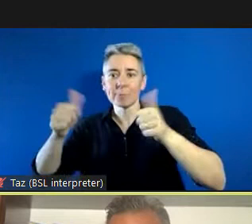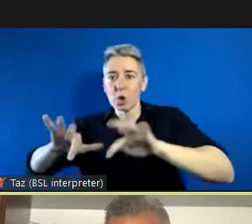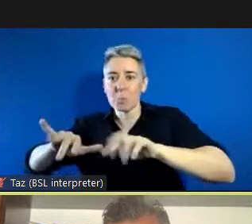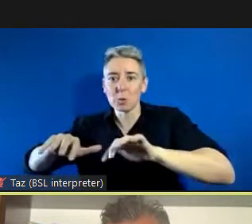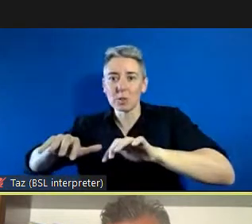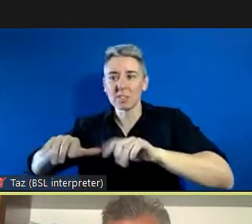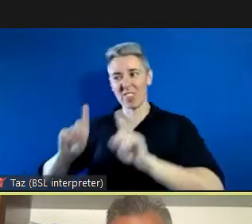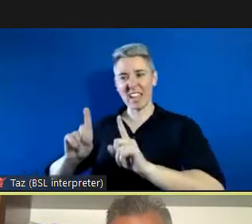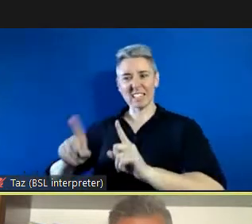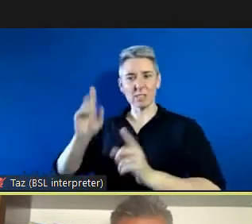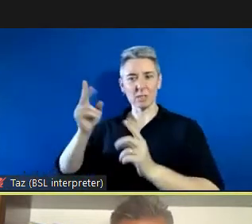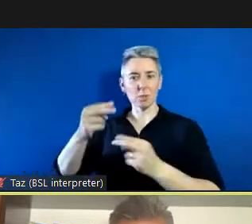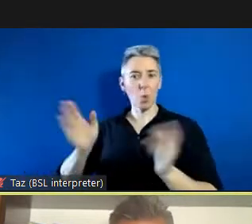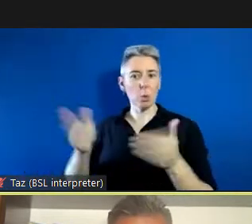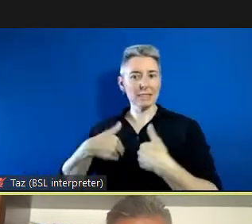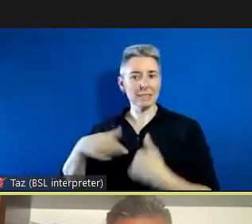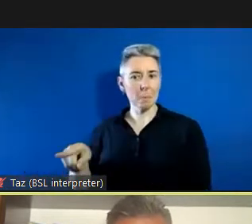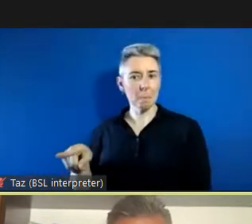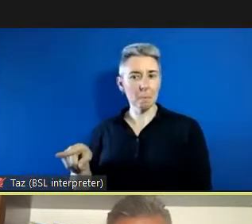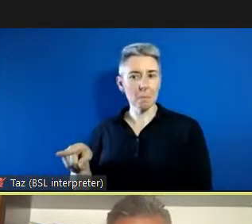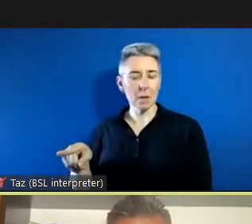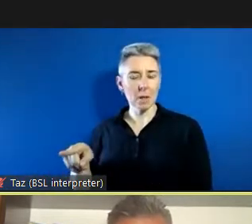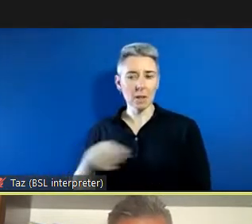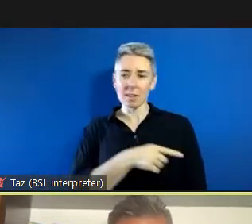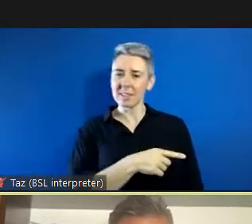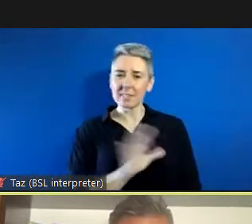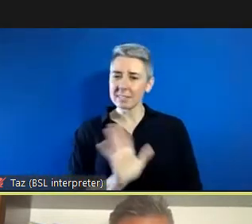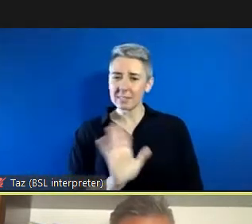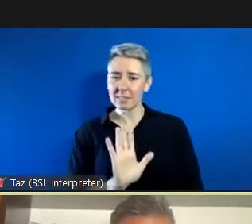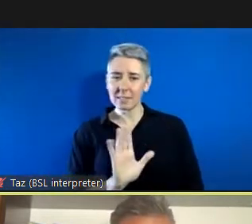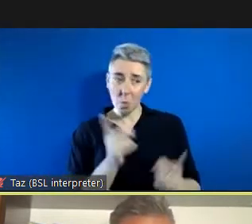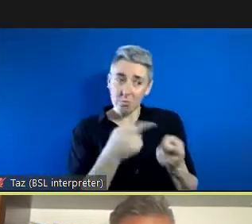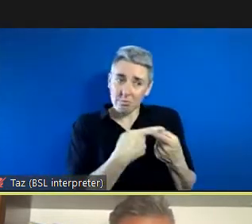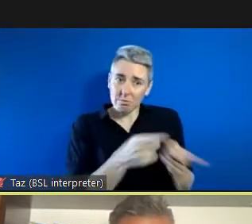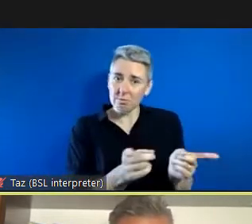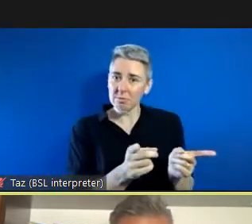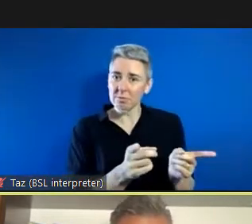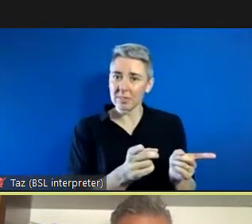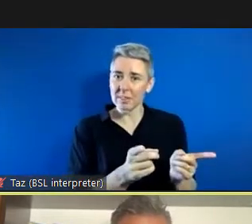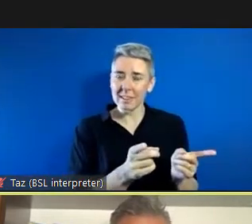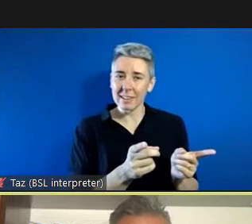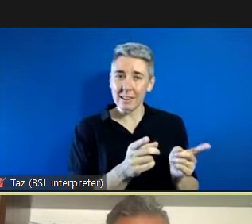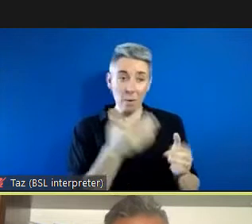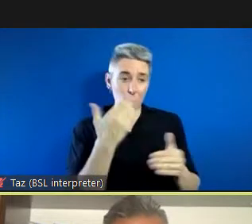that has an impact. Because it's not showing us what's really heart of this. On the next slide